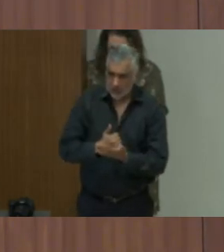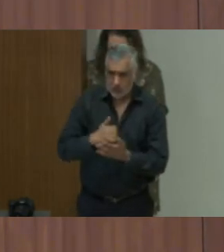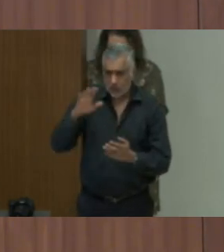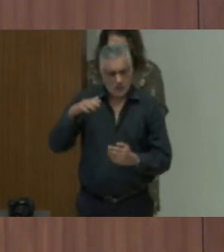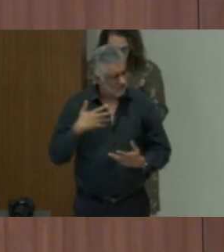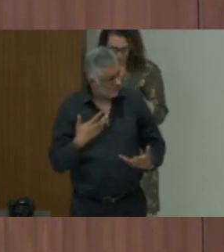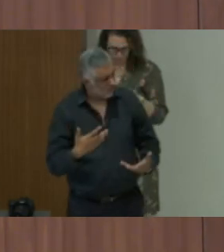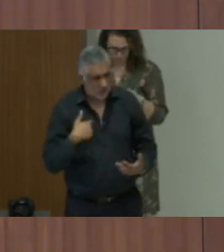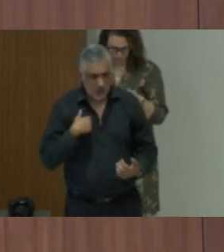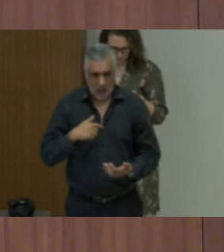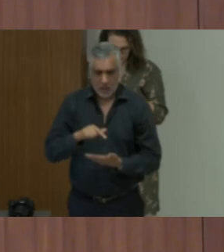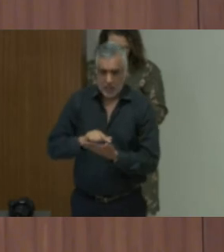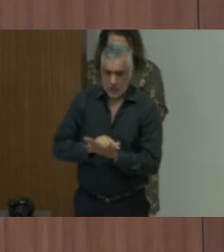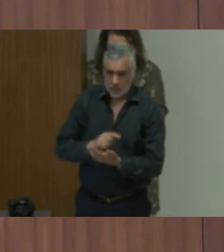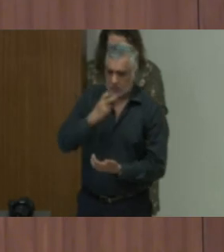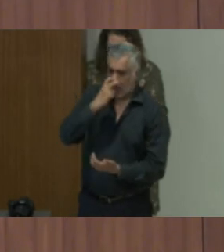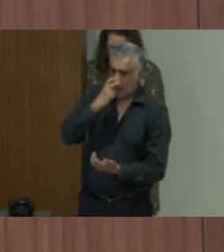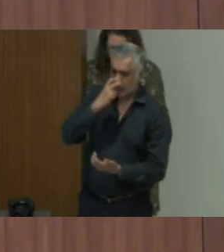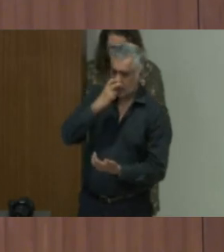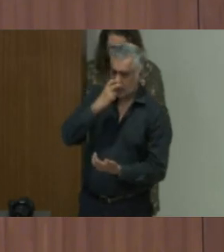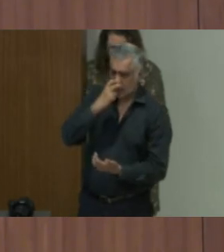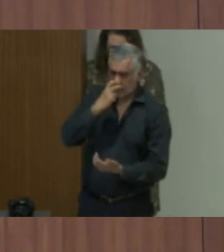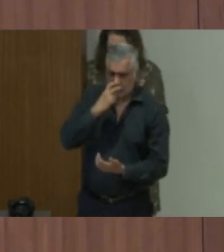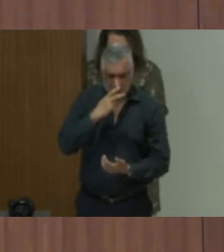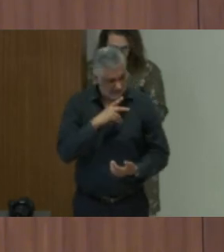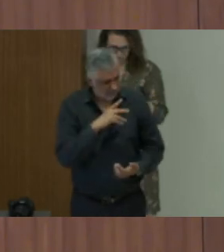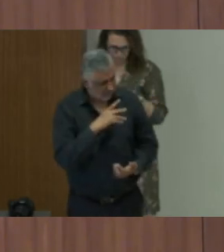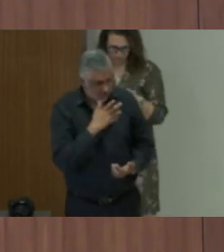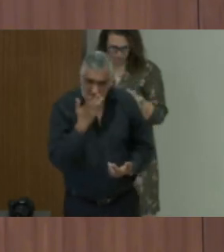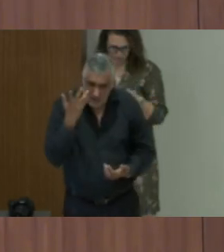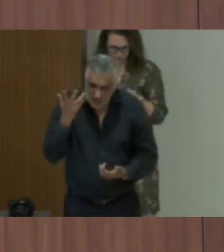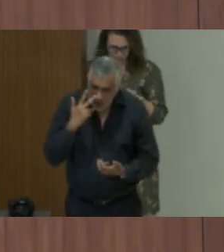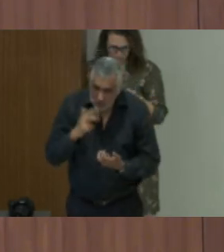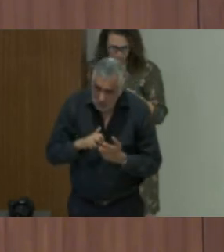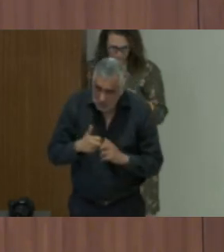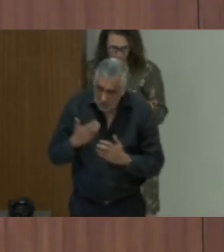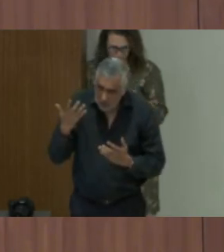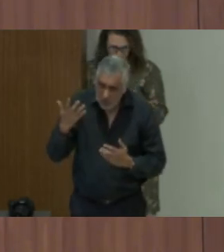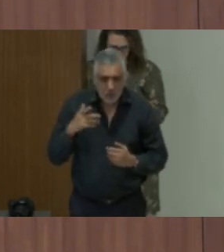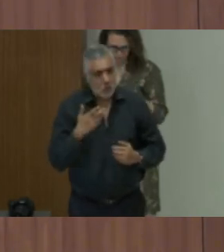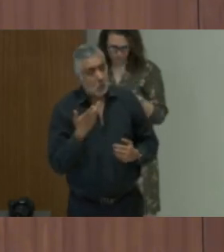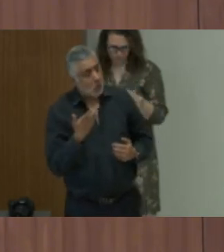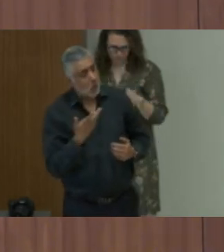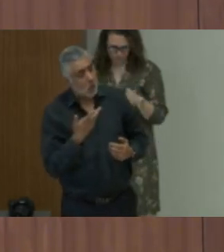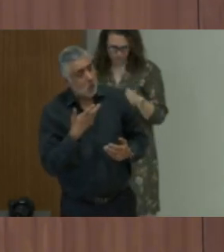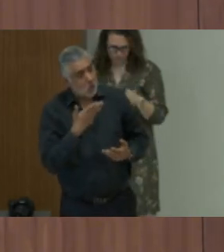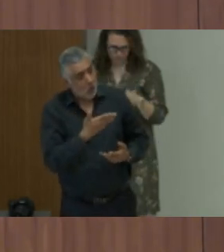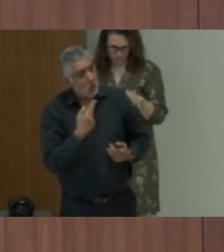Is this a problem? And he said, well, you know, you might want to consider